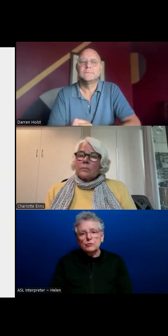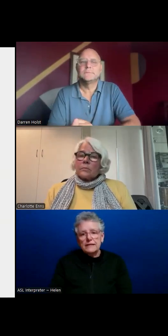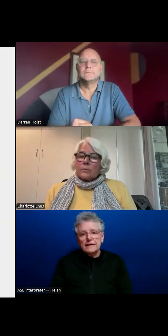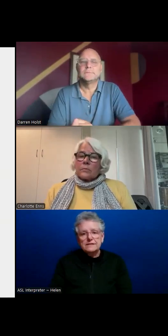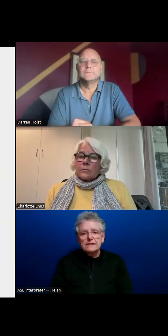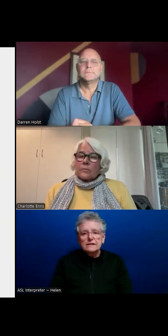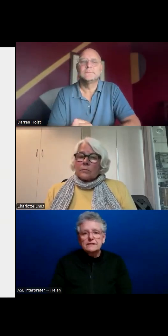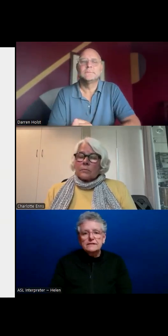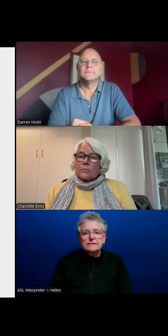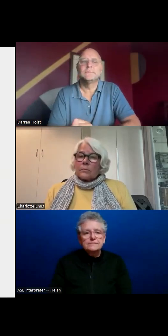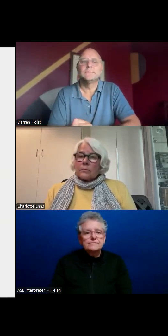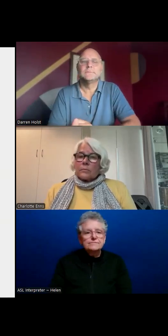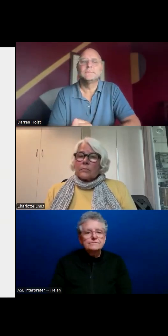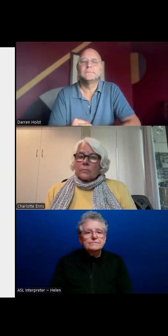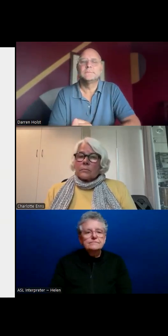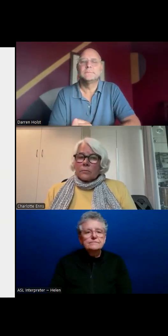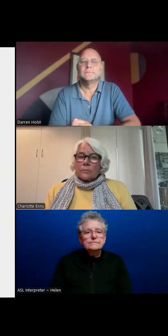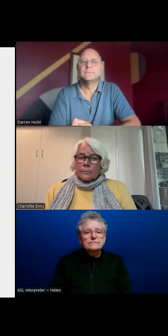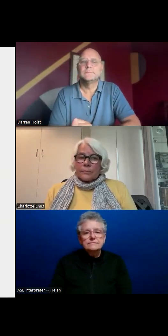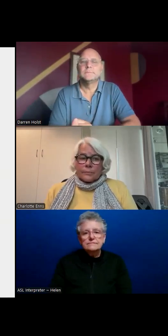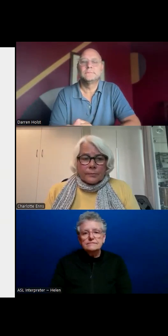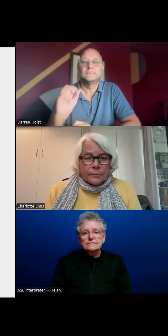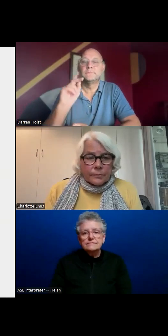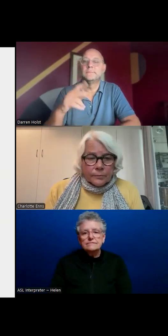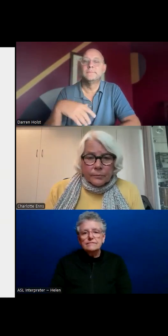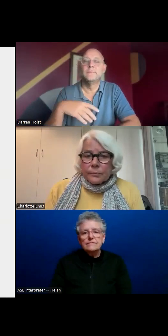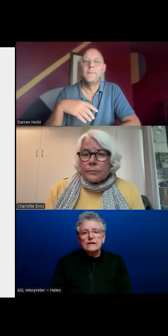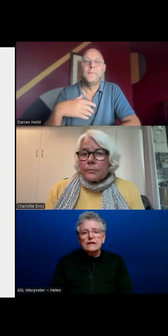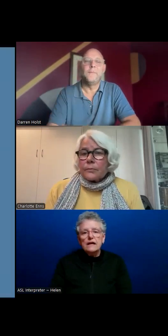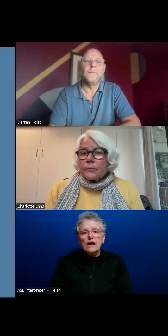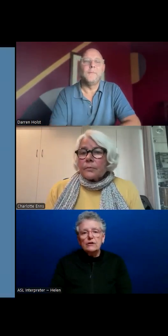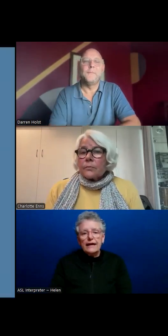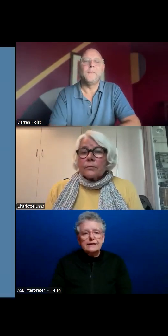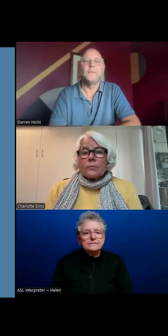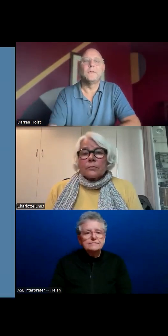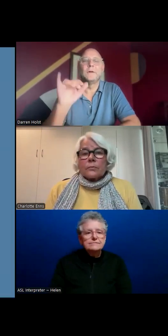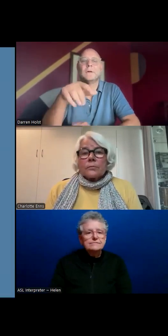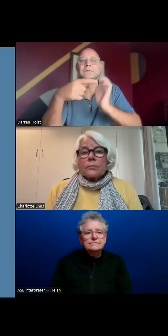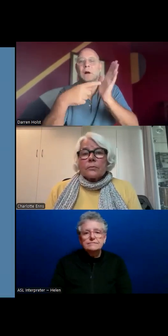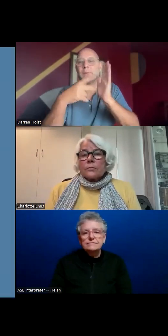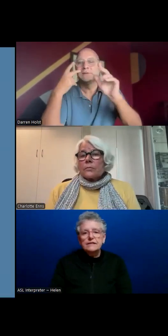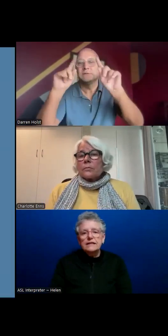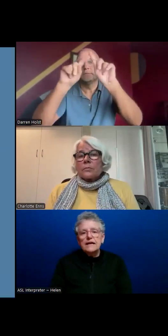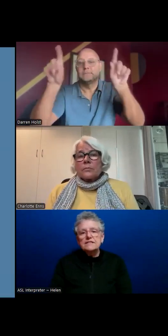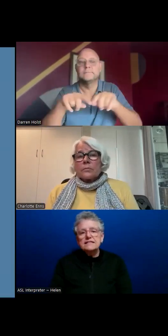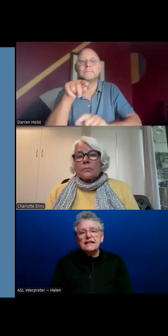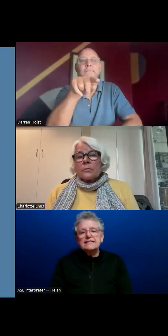with the actual test. Okay,